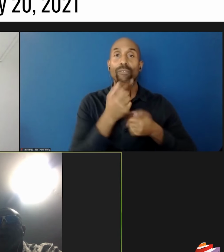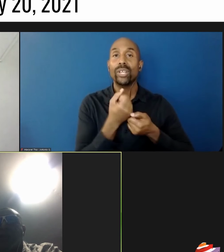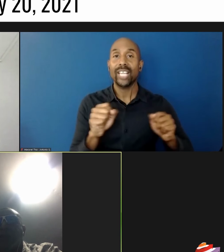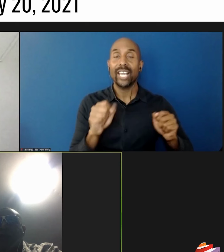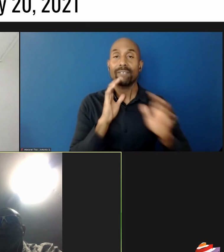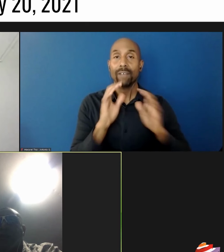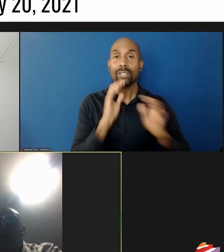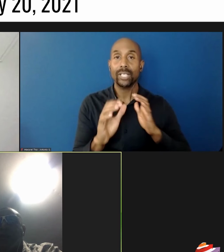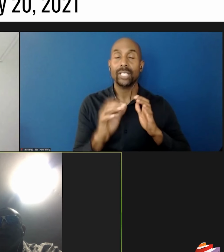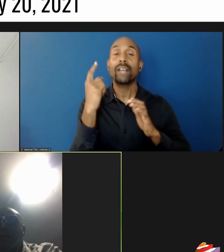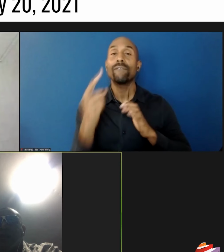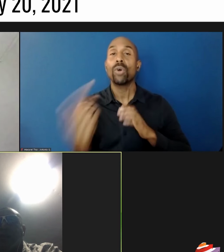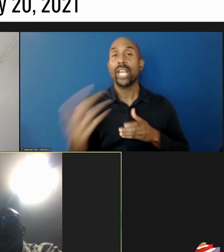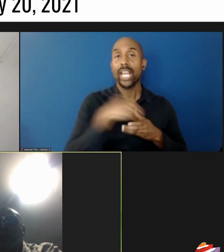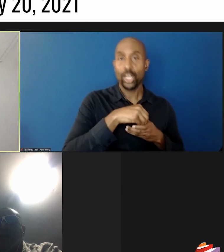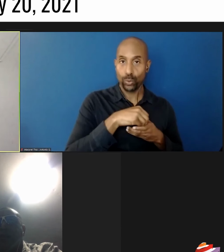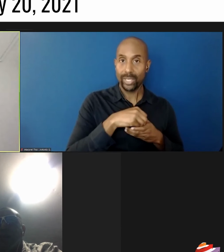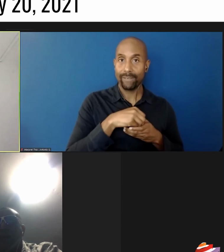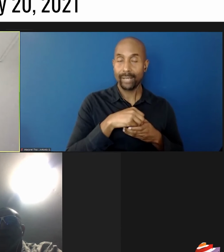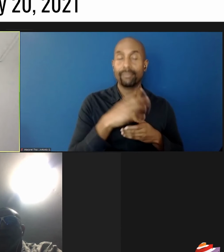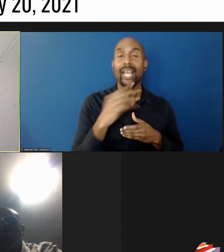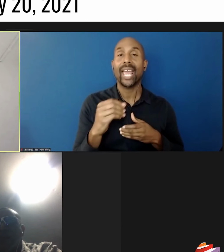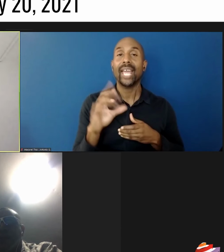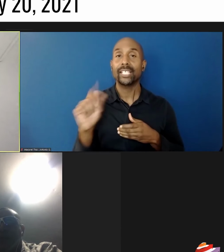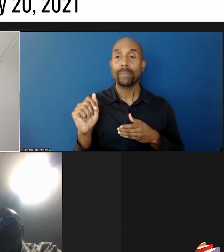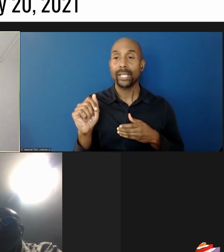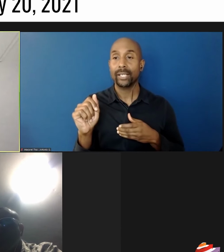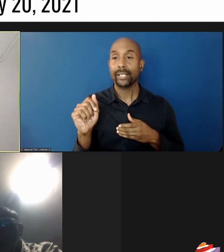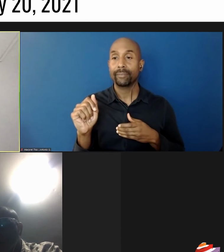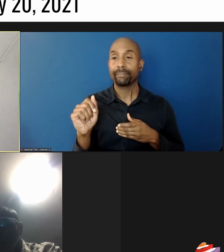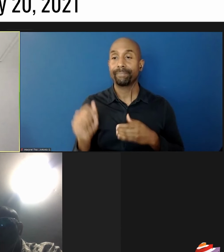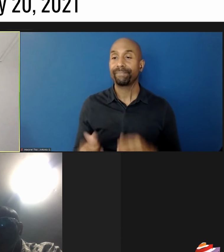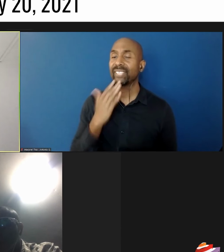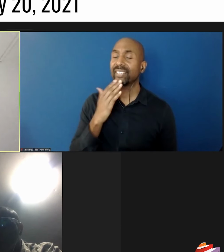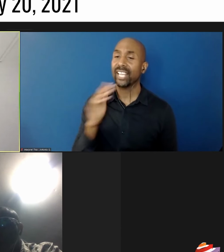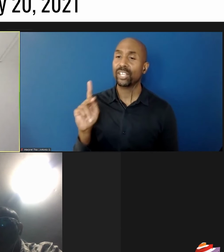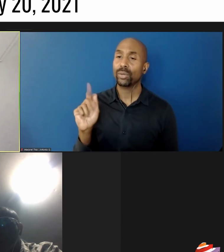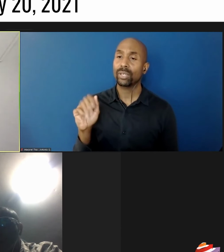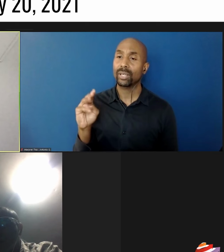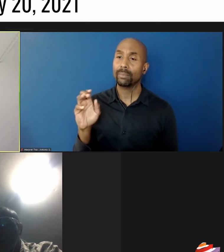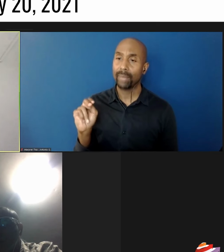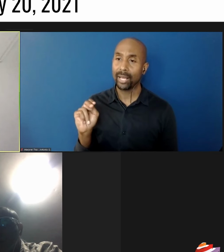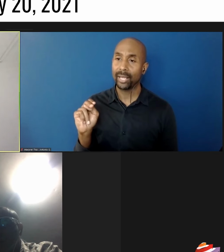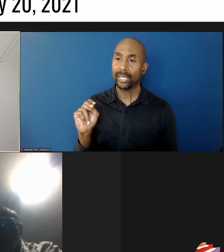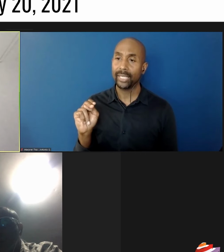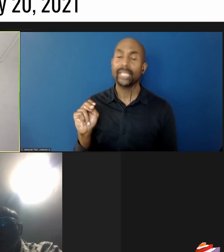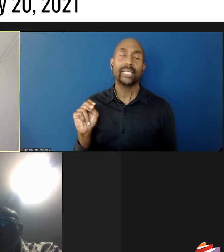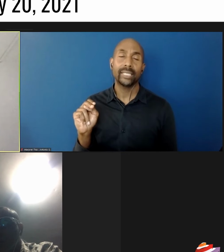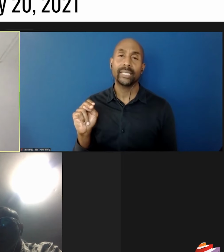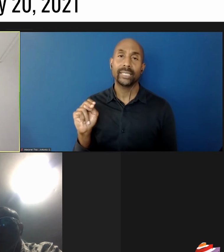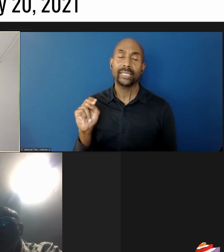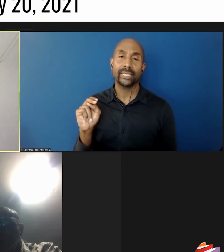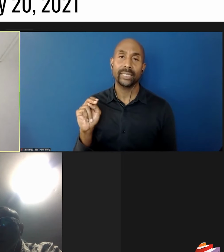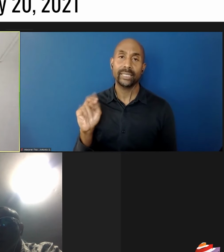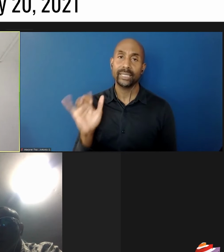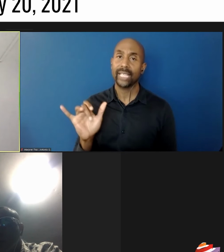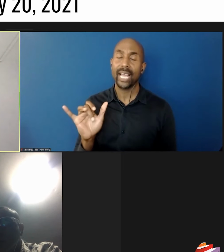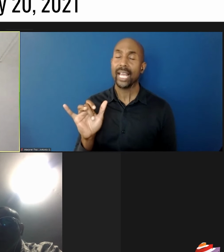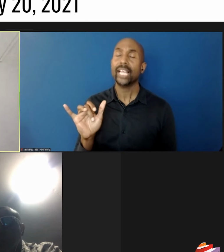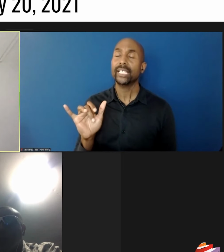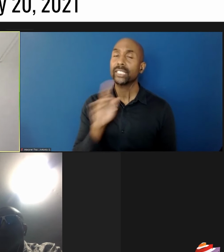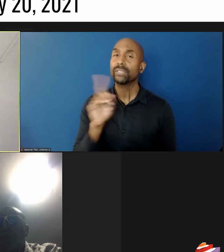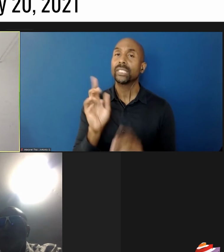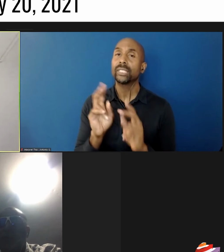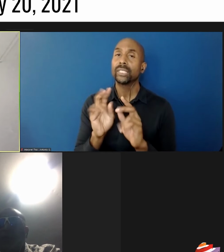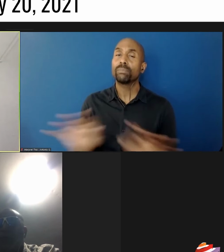Thank you so much, Kaman. That is such an important perspective. Thank